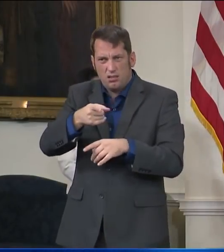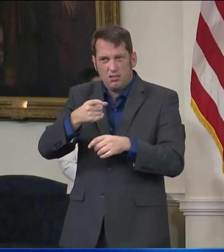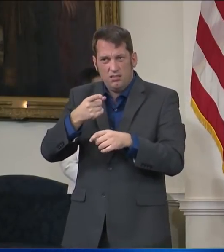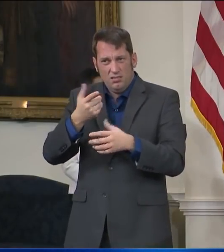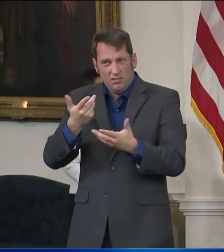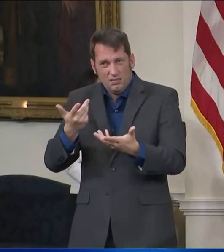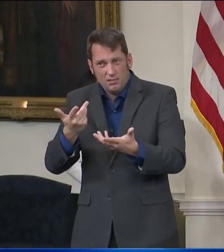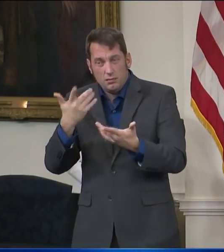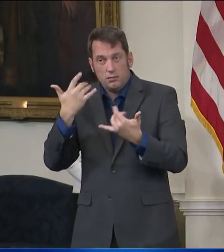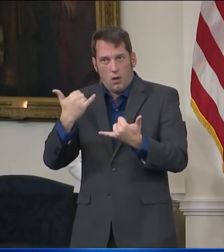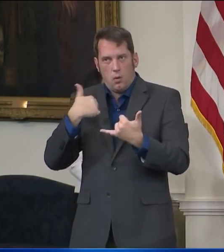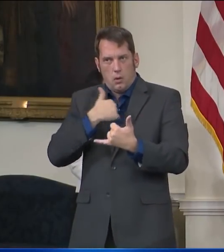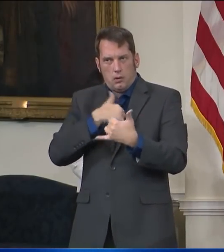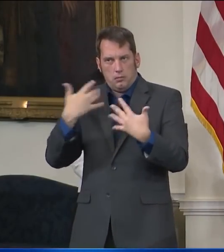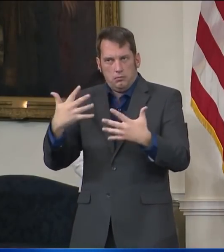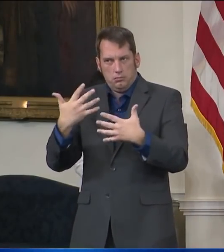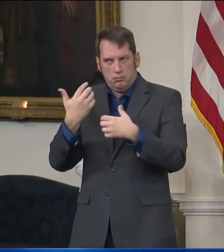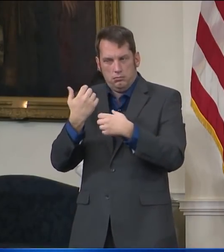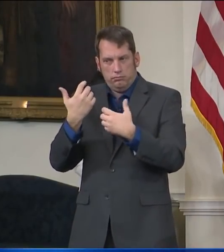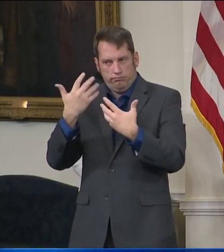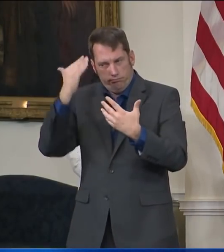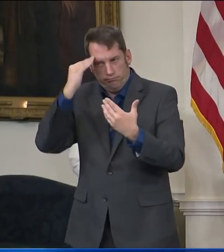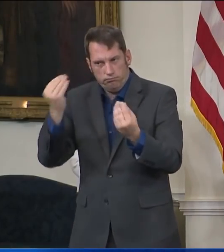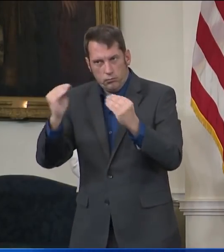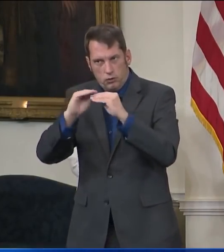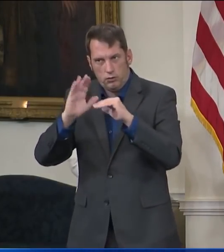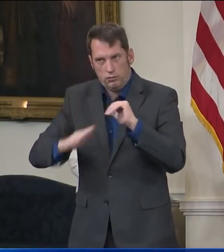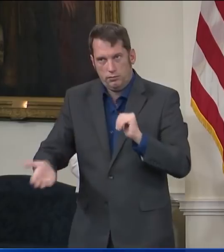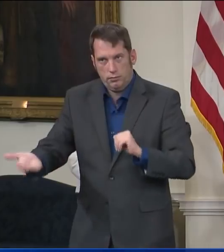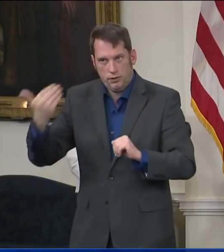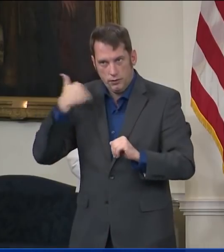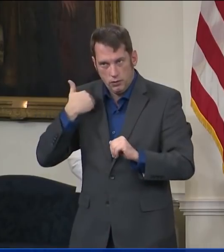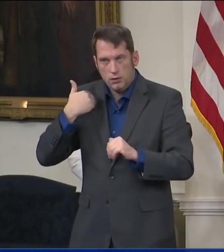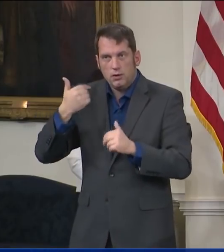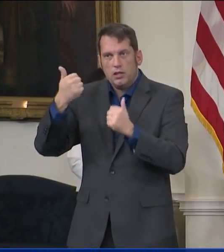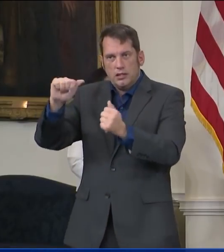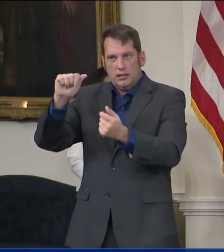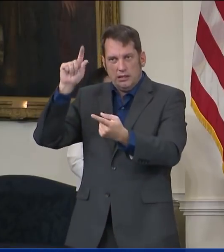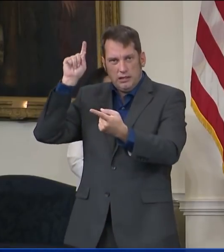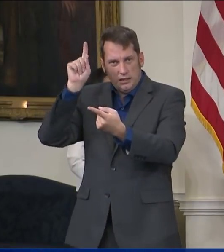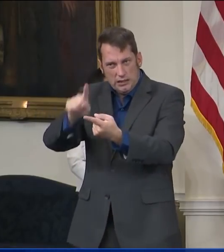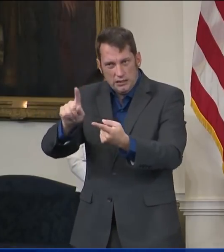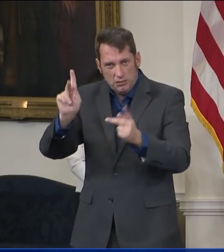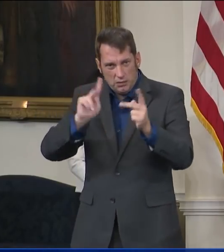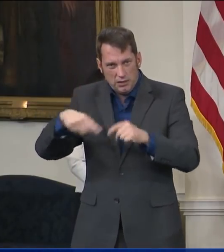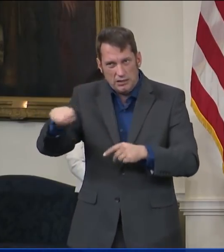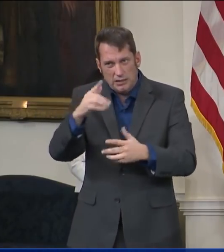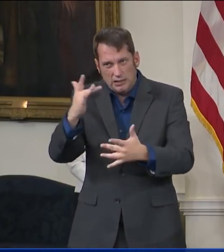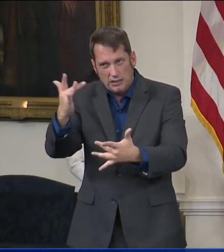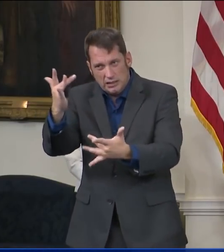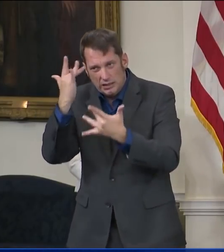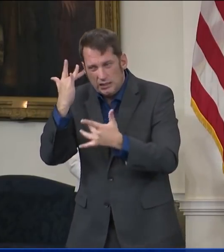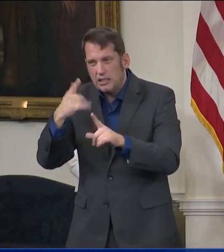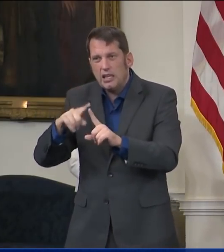WE KNOW A LOT MORE ABOUT HOW TO KEEP PEOPLE, YOU KNOW MORE PEOPLE OUT OF ICU AND KEEP MORE PEOPLE ALIVE.